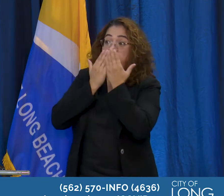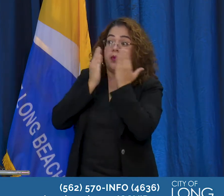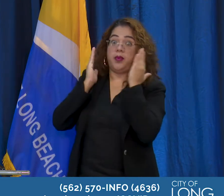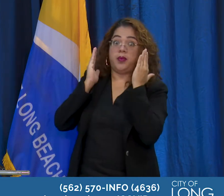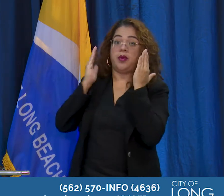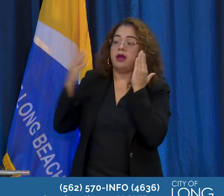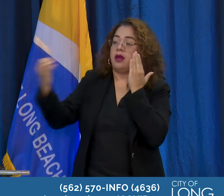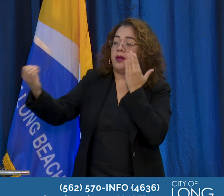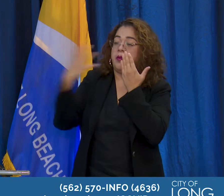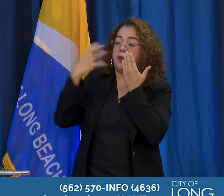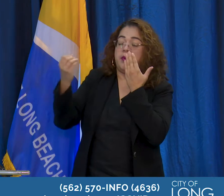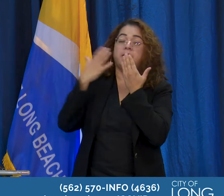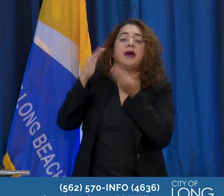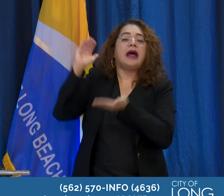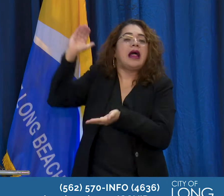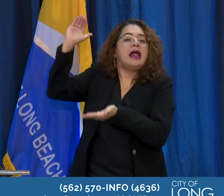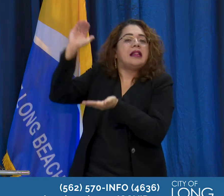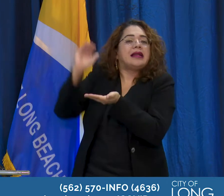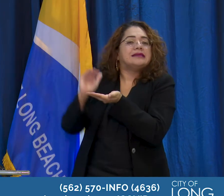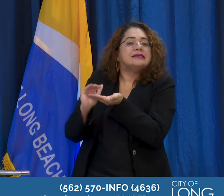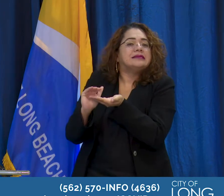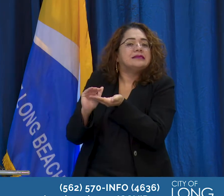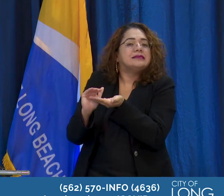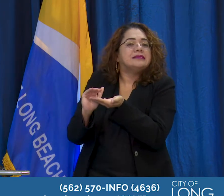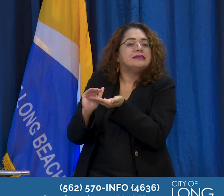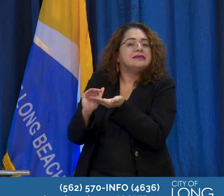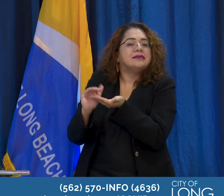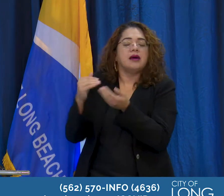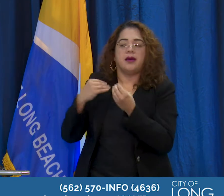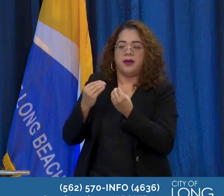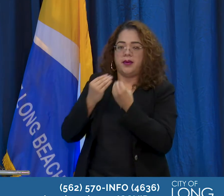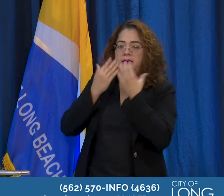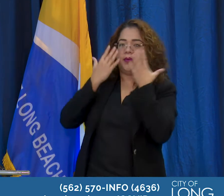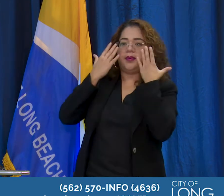This means that if you do become infected while wearing a face covering, your symptoms